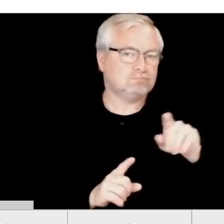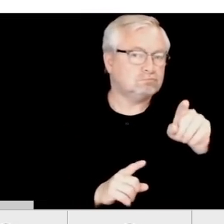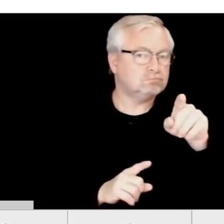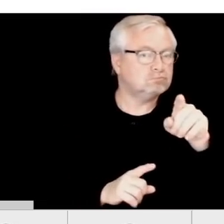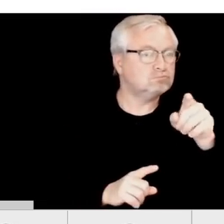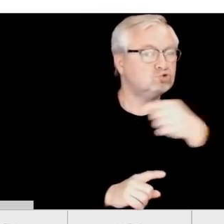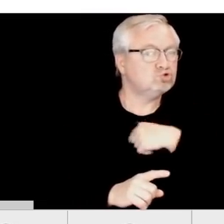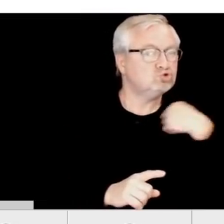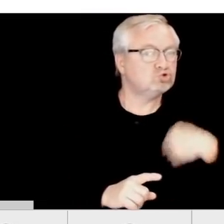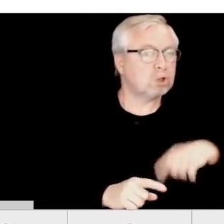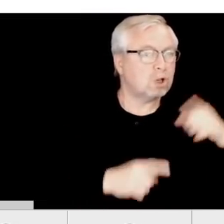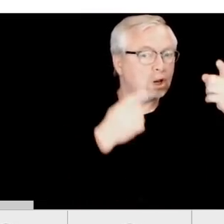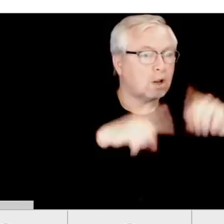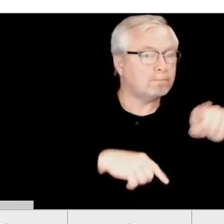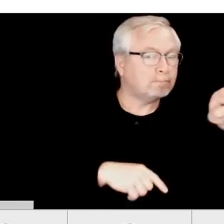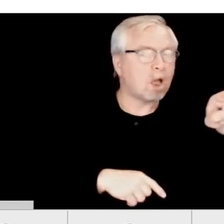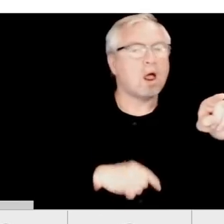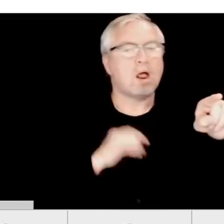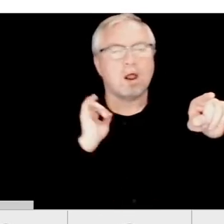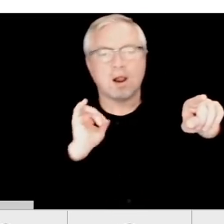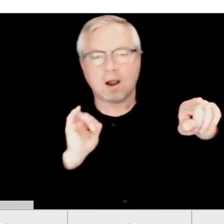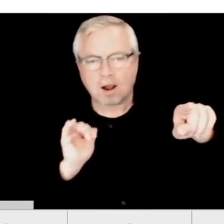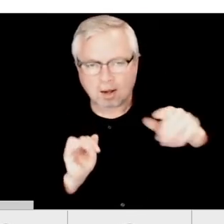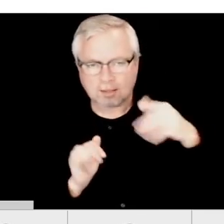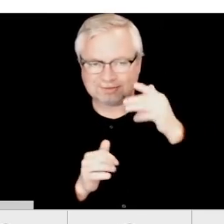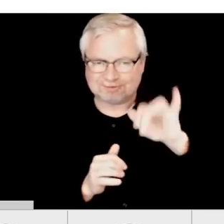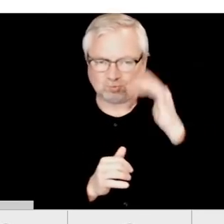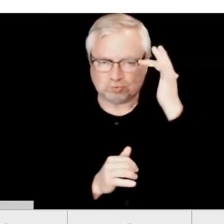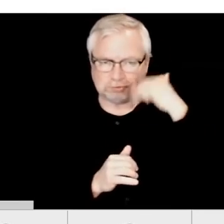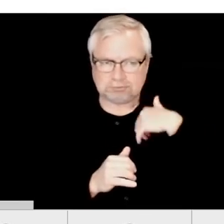There are a number of factors why the Chinese data may not be as predictable